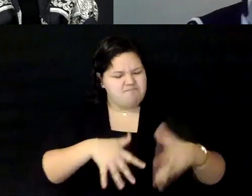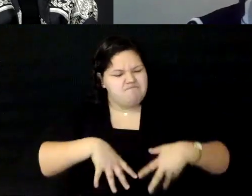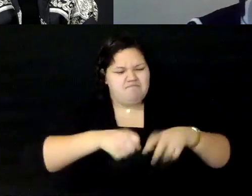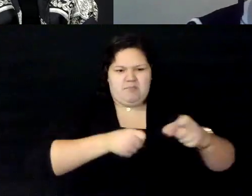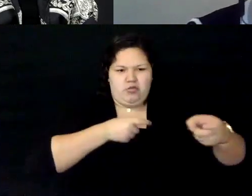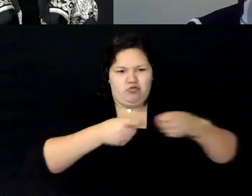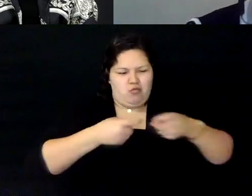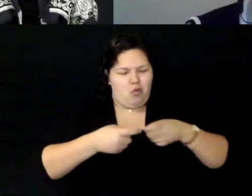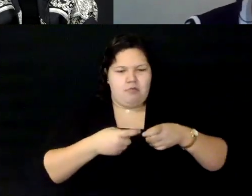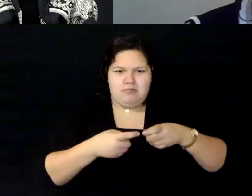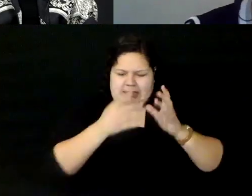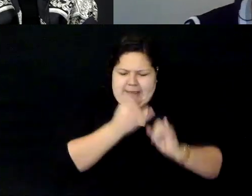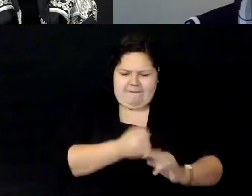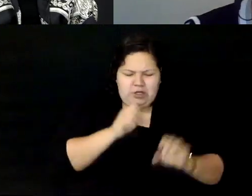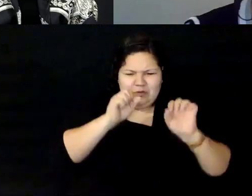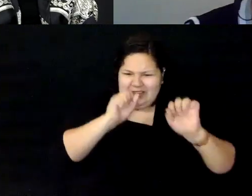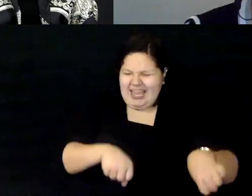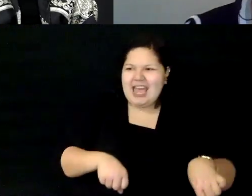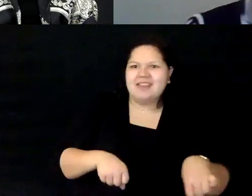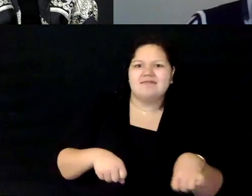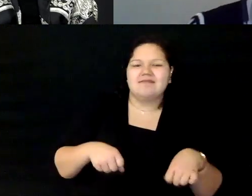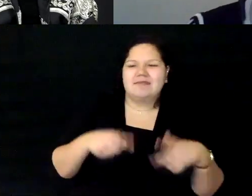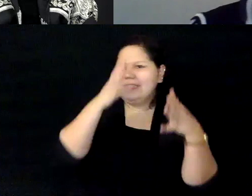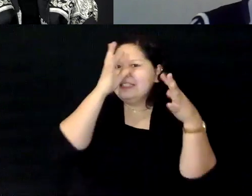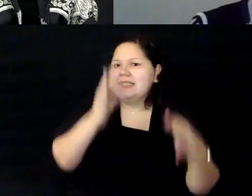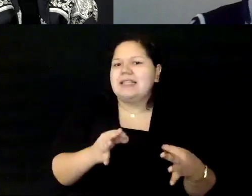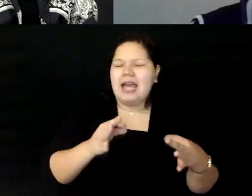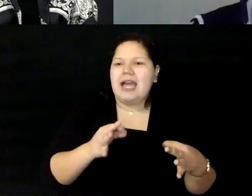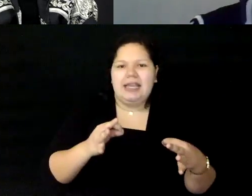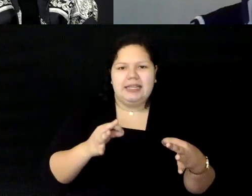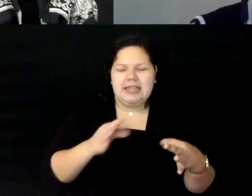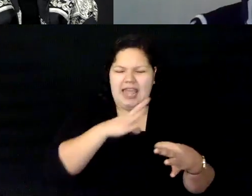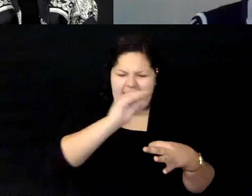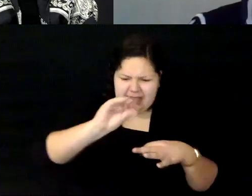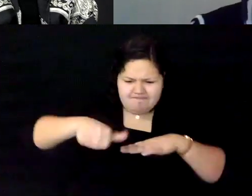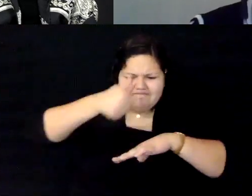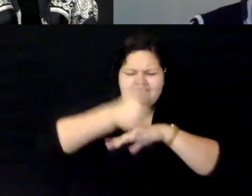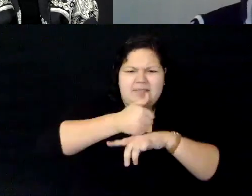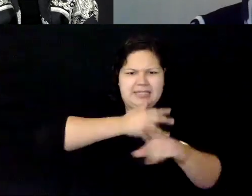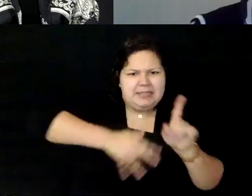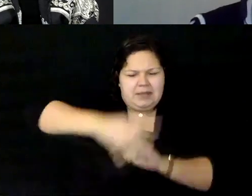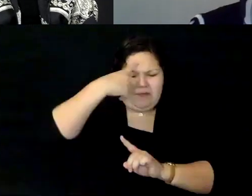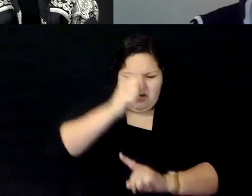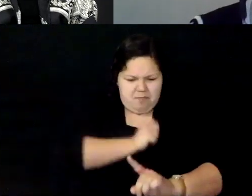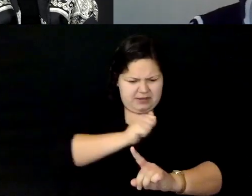to really stake out or to carve out a space for themselves within their culture,